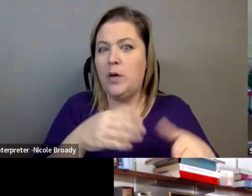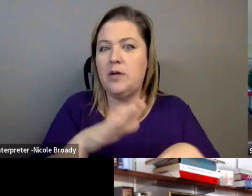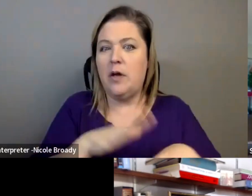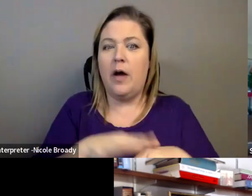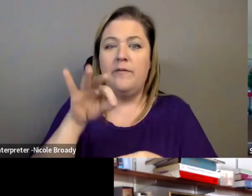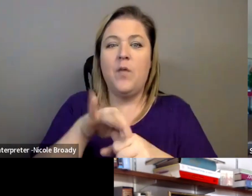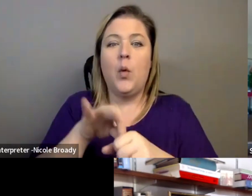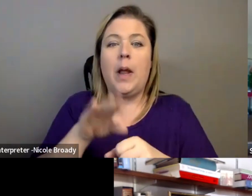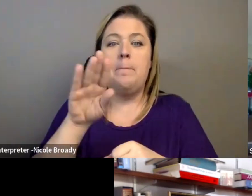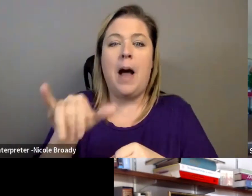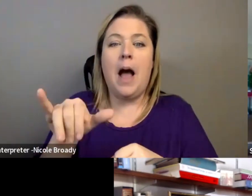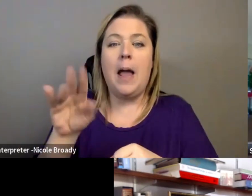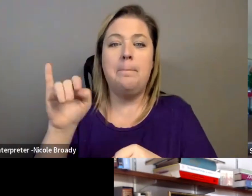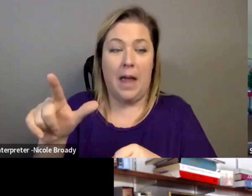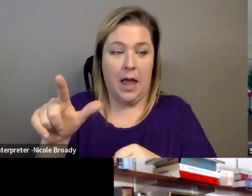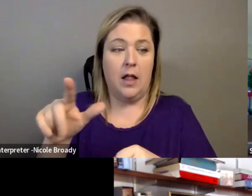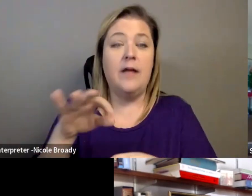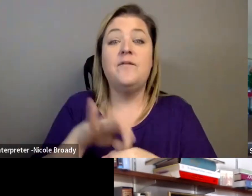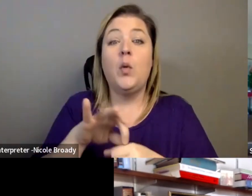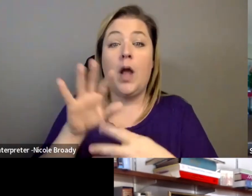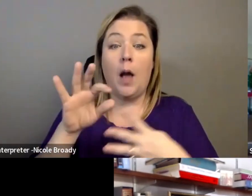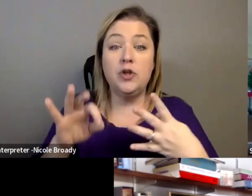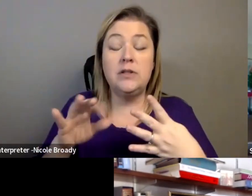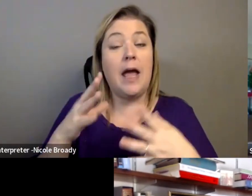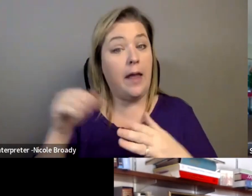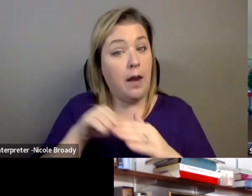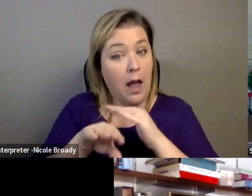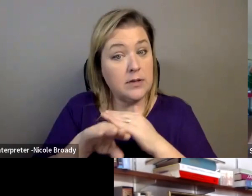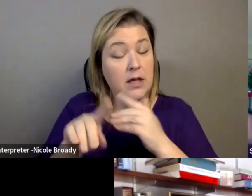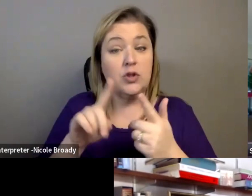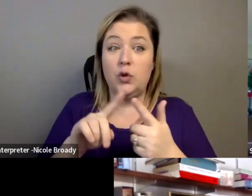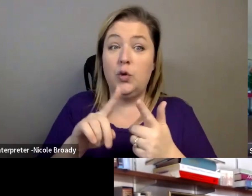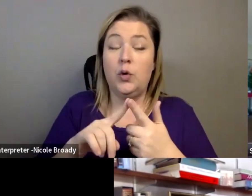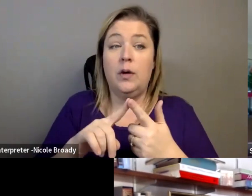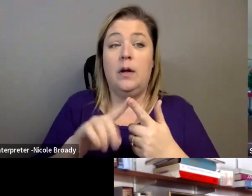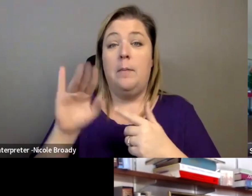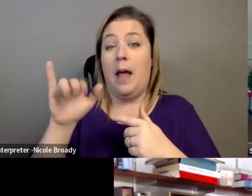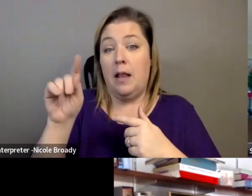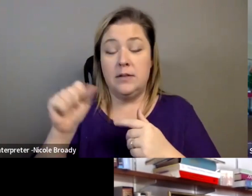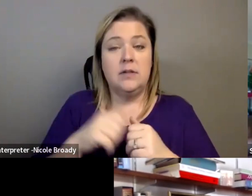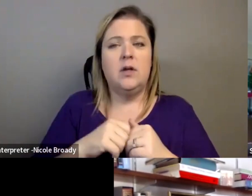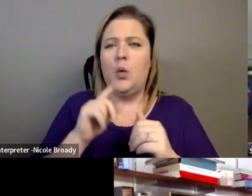remote voting options, and even access to events. Obviously, the way we held different events,